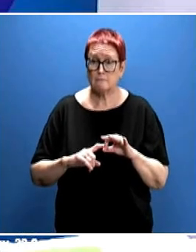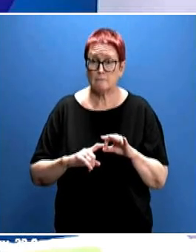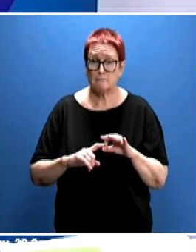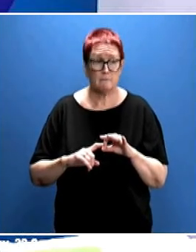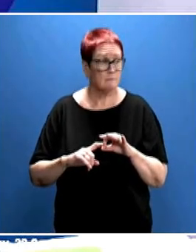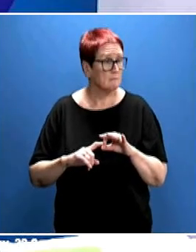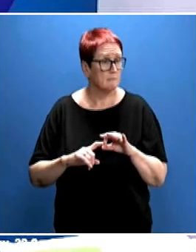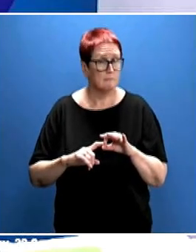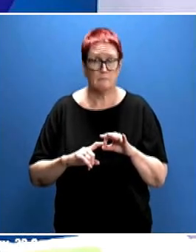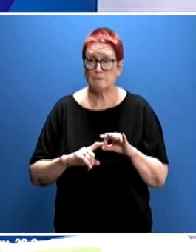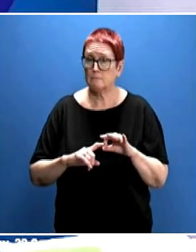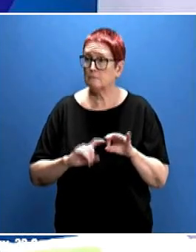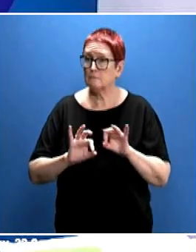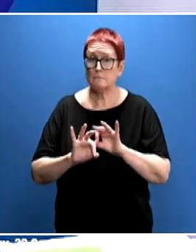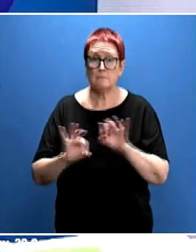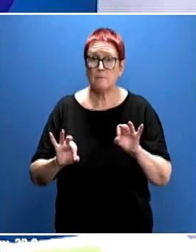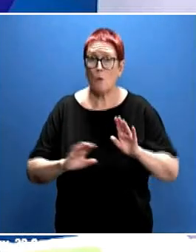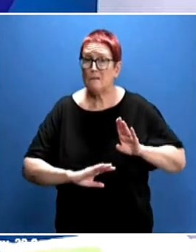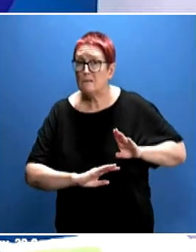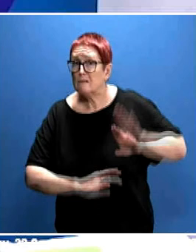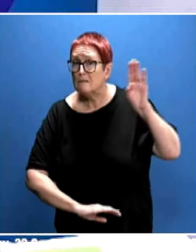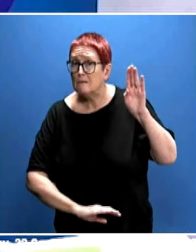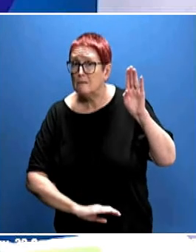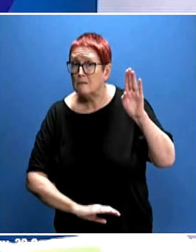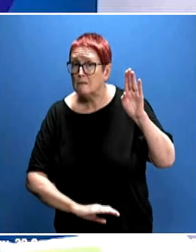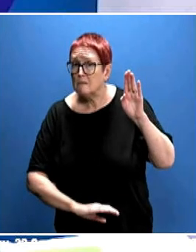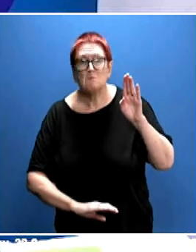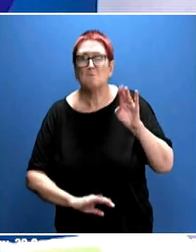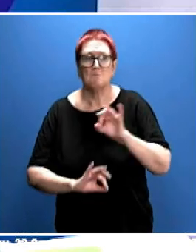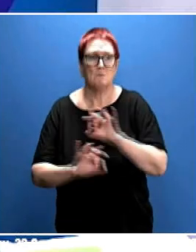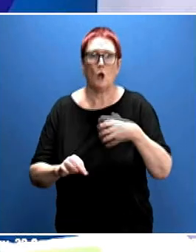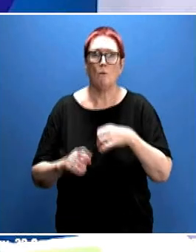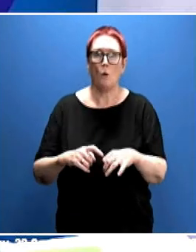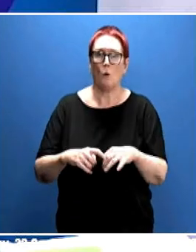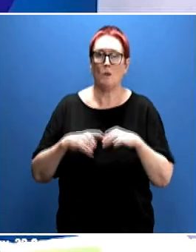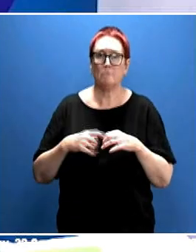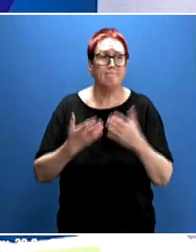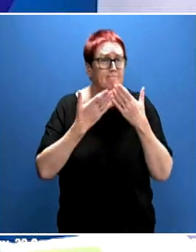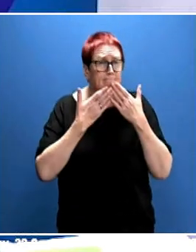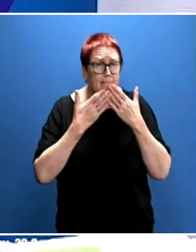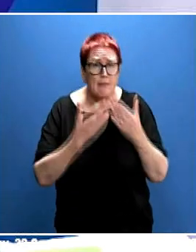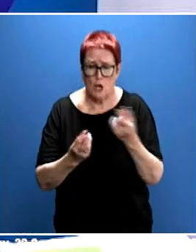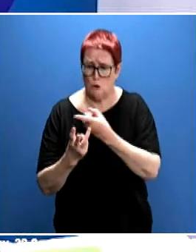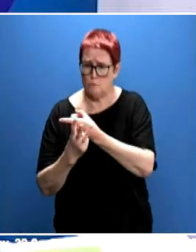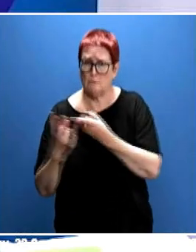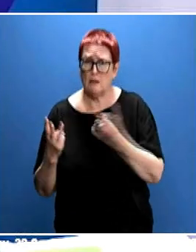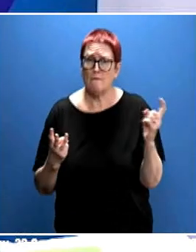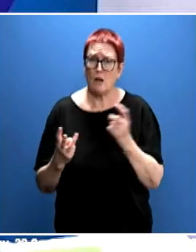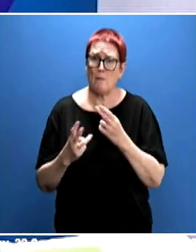In the absence of anybody leaping up, I'll assume that the answer is they don't, in which case, thank you very much for coming to the Royal Commission to give evidence.